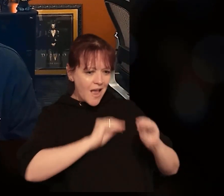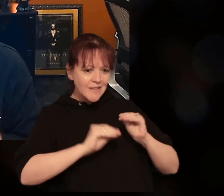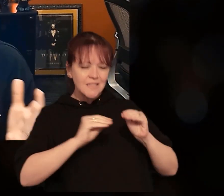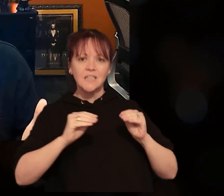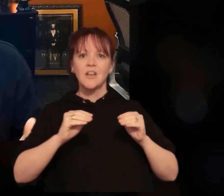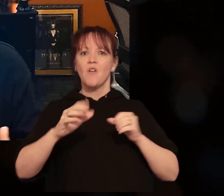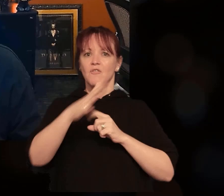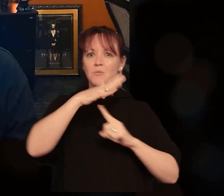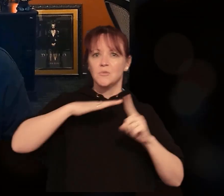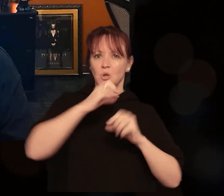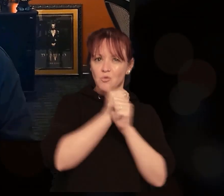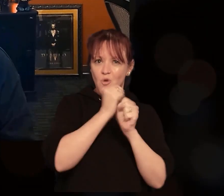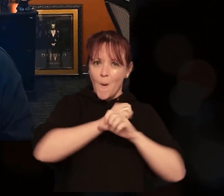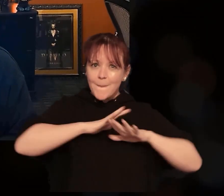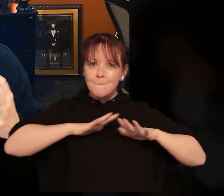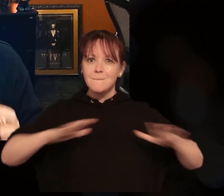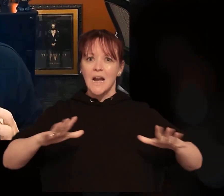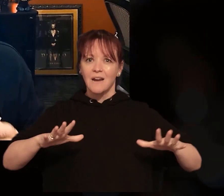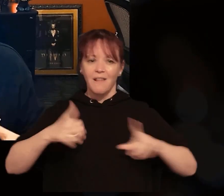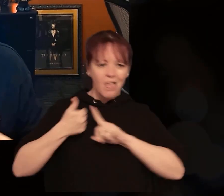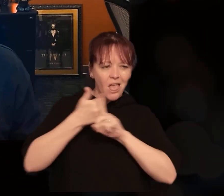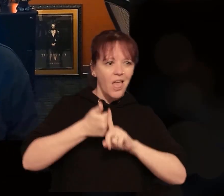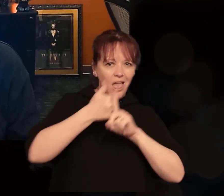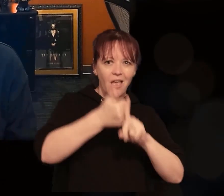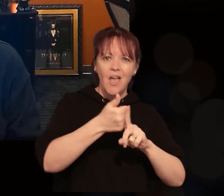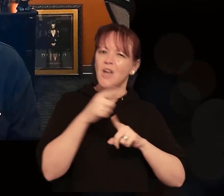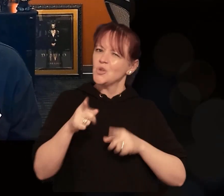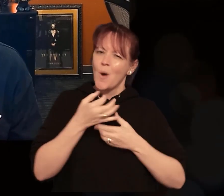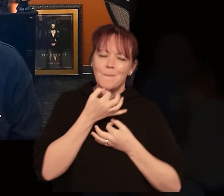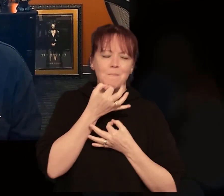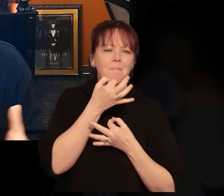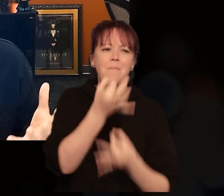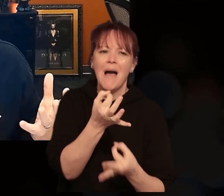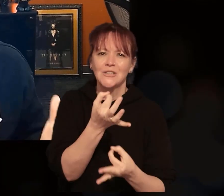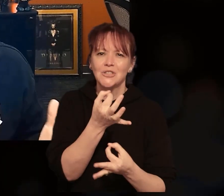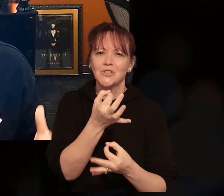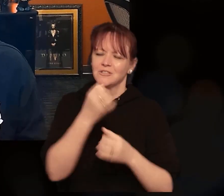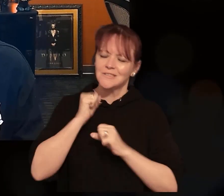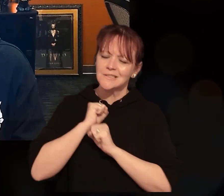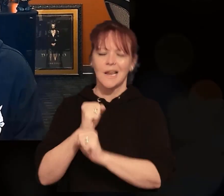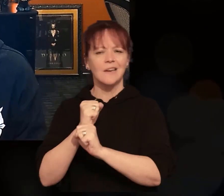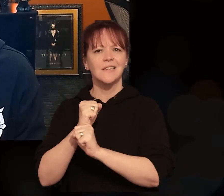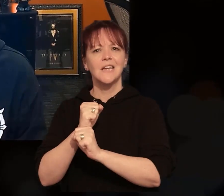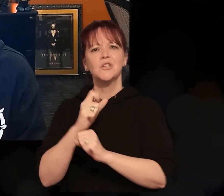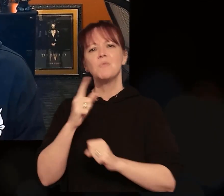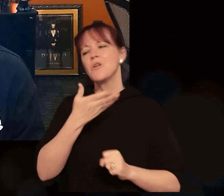and most of all you're a genuine, likeable and kind hearted person, which of course counts for a lot in advocacy.